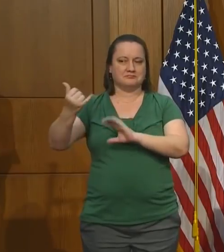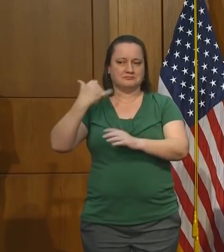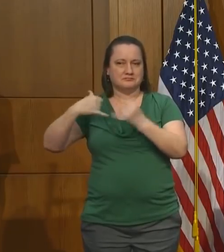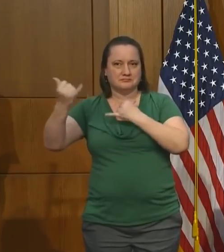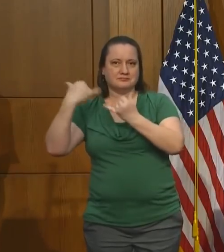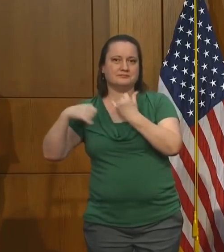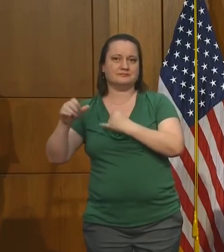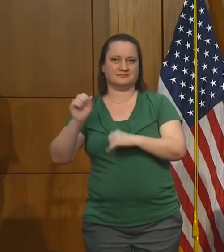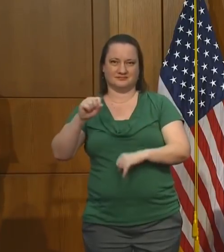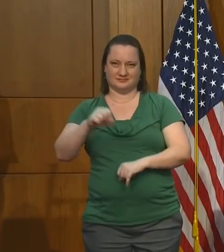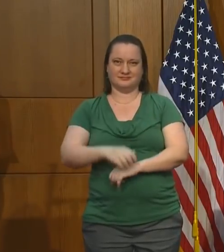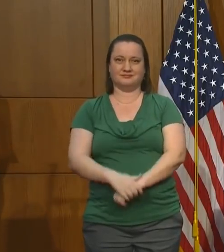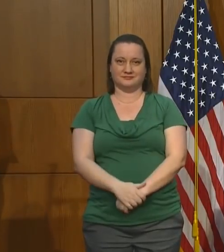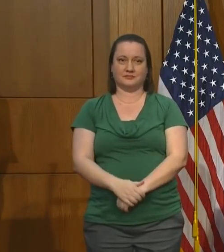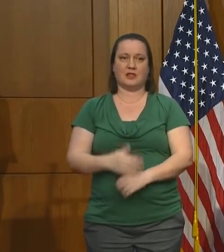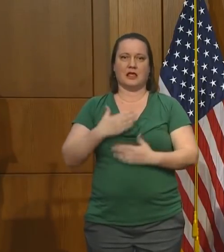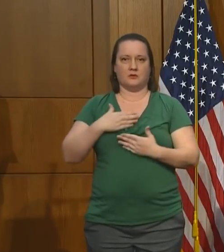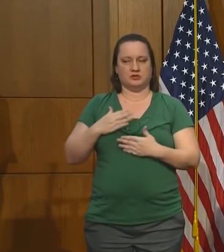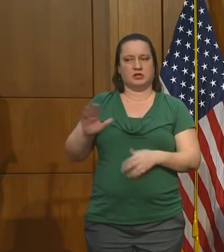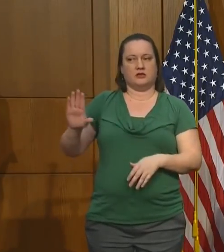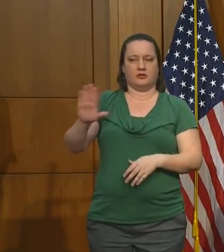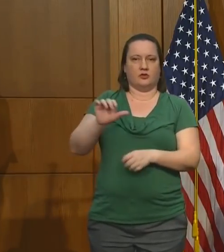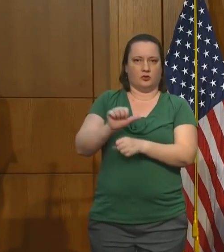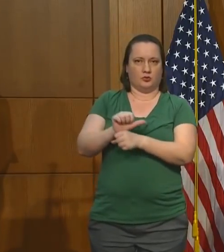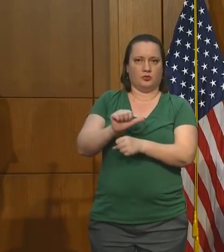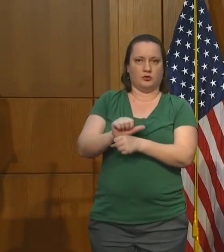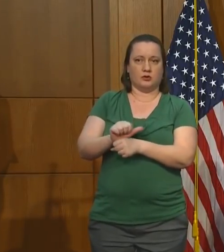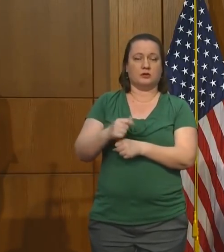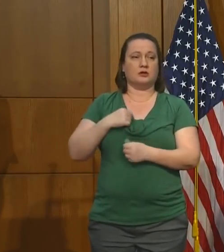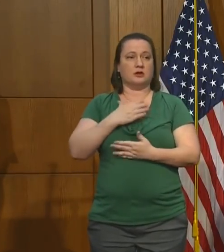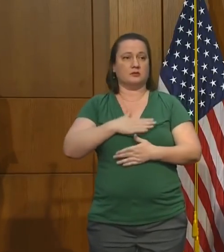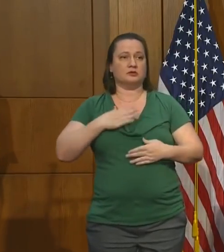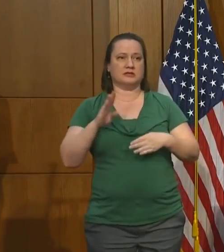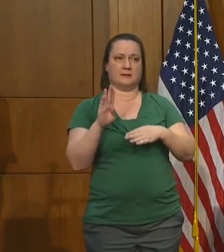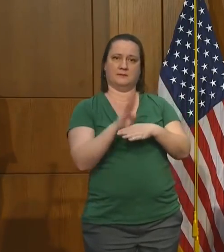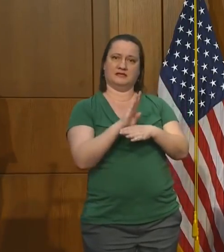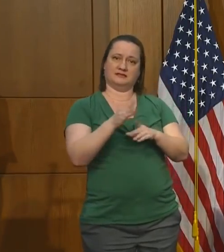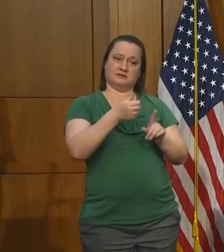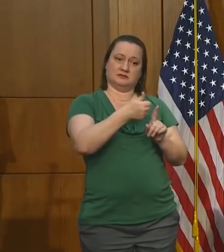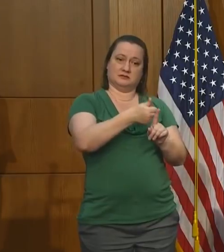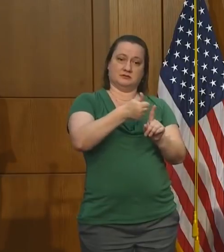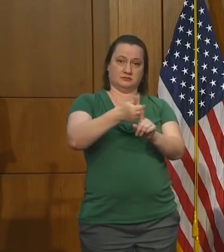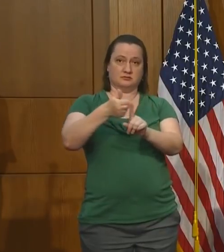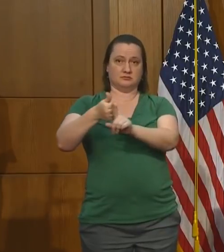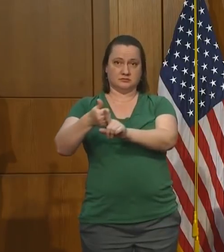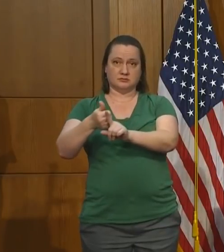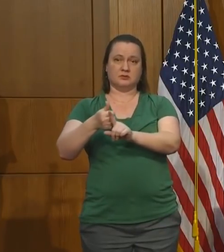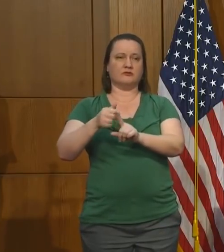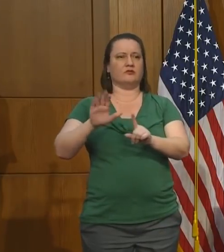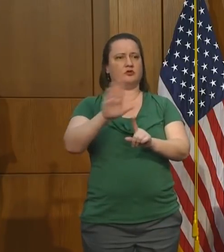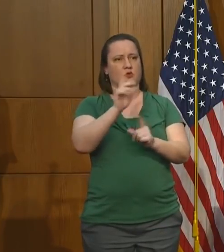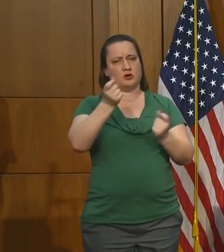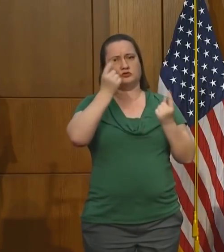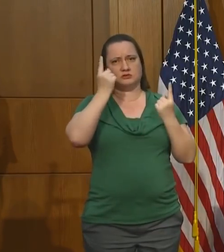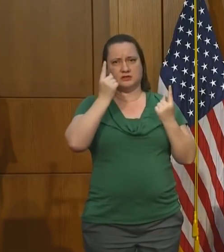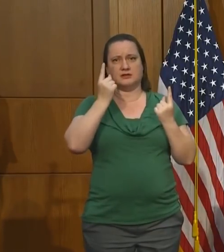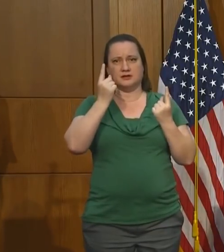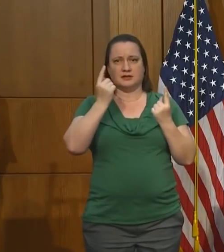CLARK SAID BUT YES WE DO HEAR FROM A LOT OF DIFFERENT PEOPLE- ON A ON A DAILY BASIS SO. THAT'S I APPRECIATE THERE ARE